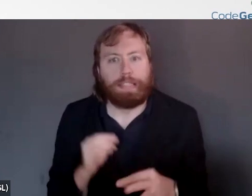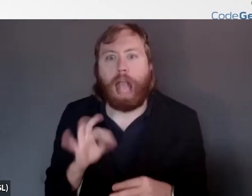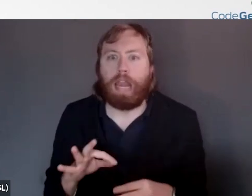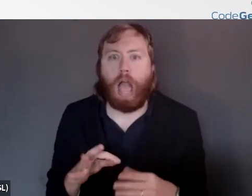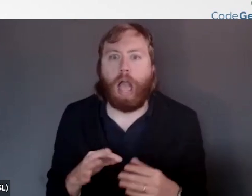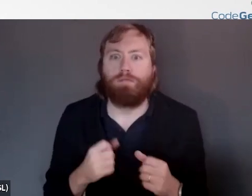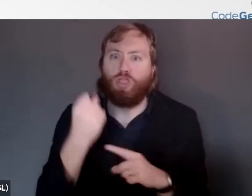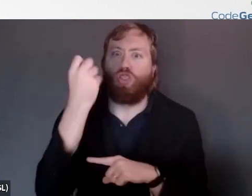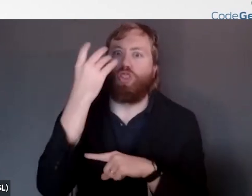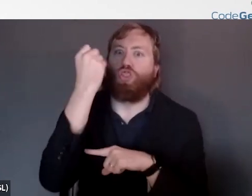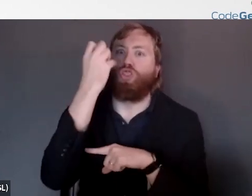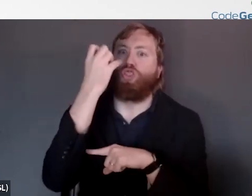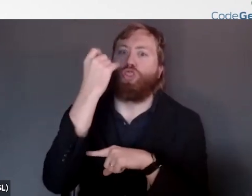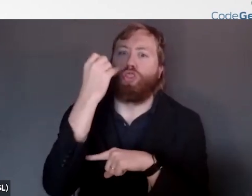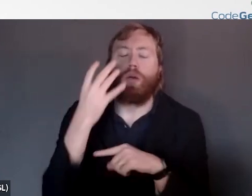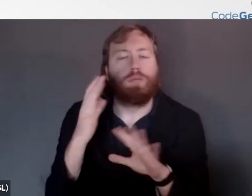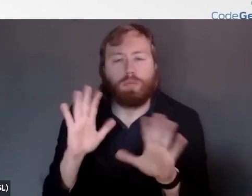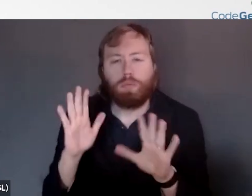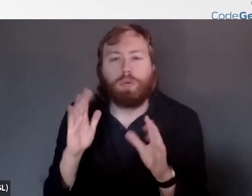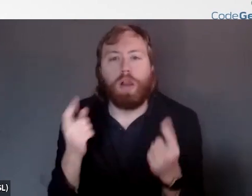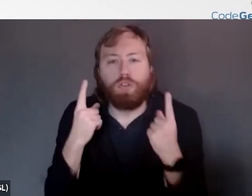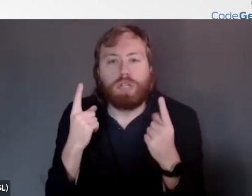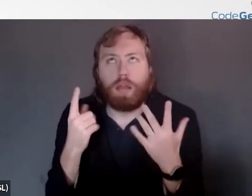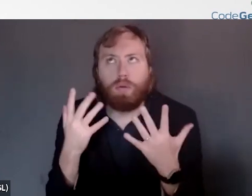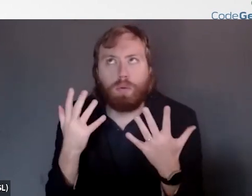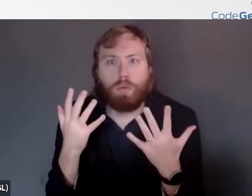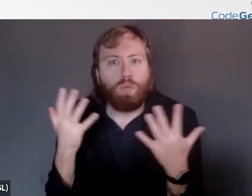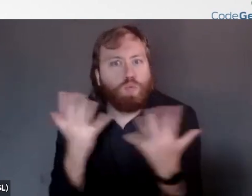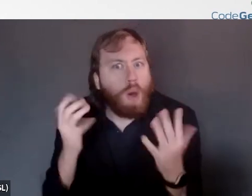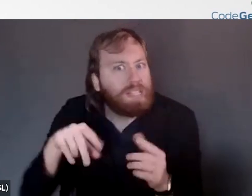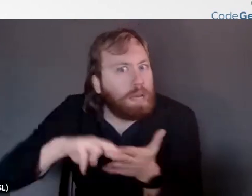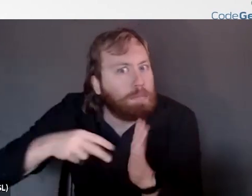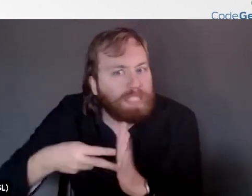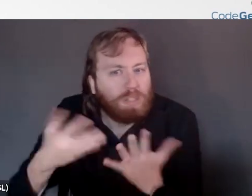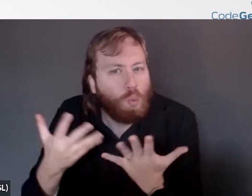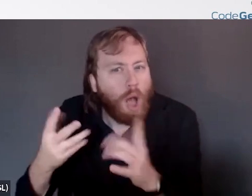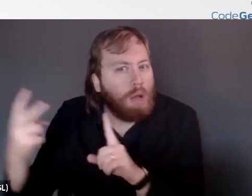they'll know how that data is relevant to them. Then the T head section